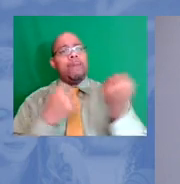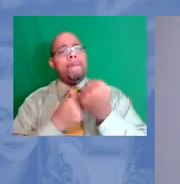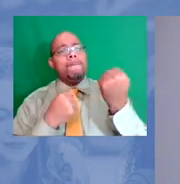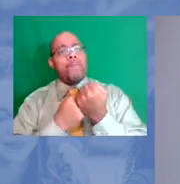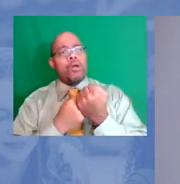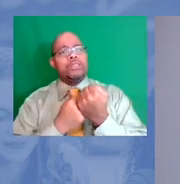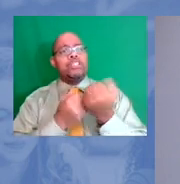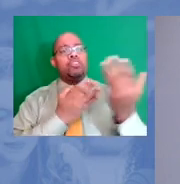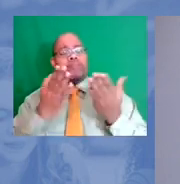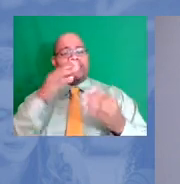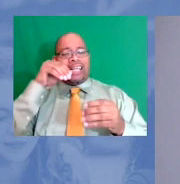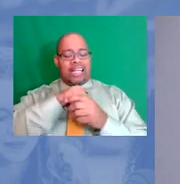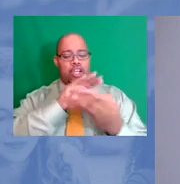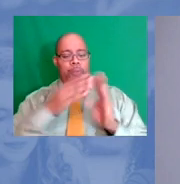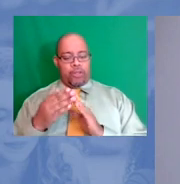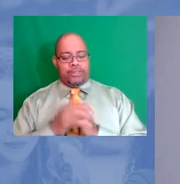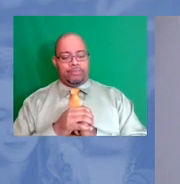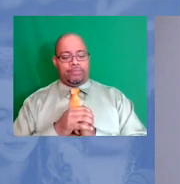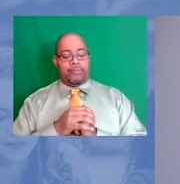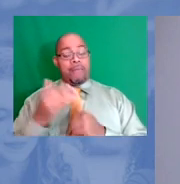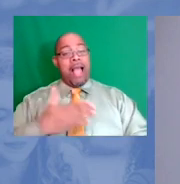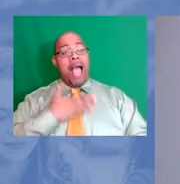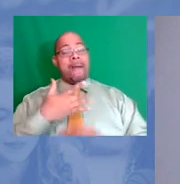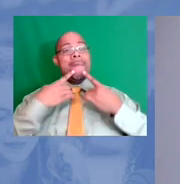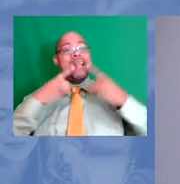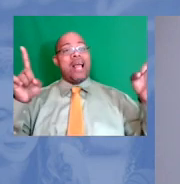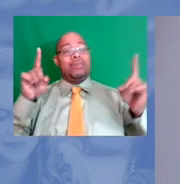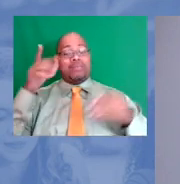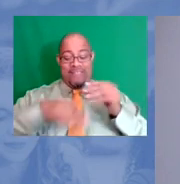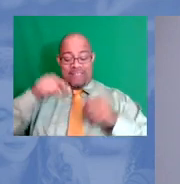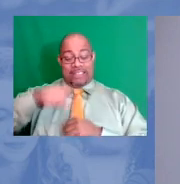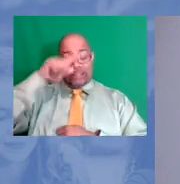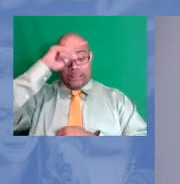COMMUNITY AND I'M HAPPY TO ANNOUNCE THAT BY THE END OF THE SUMMER, THE DEPARTMENT OF EDUCATION